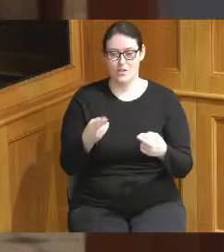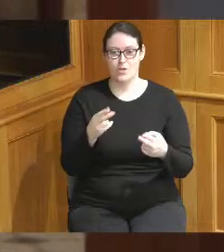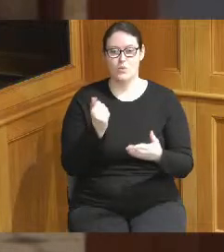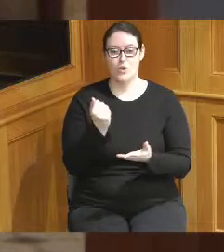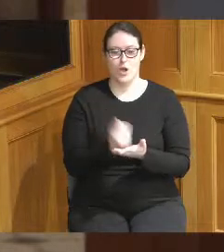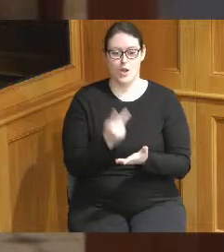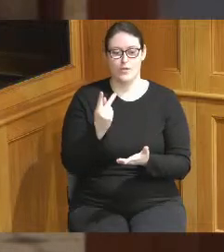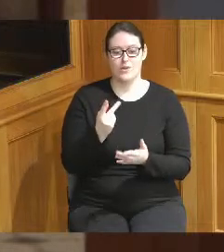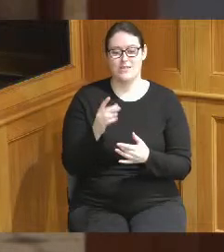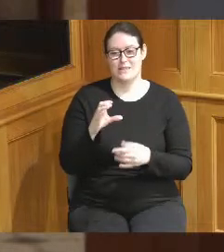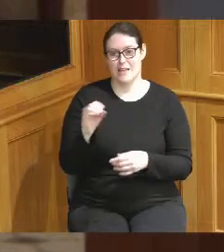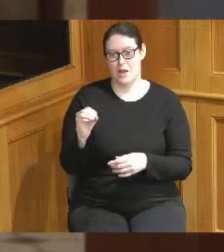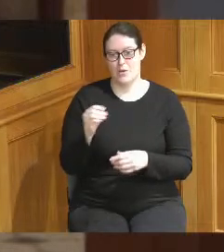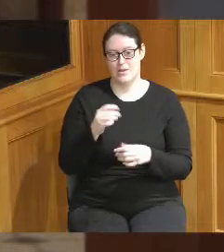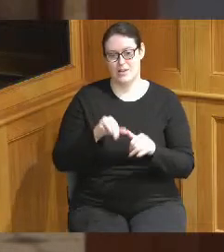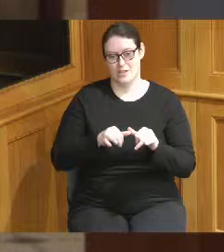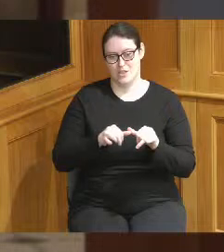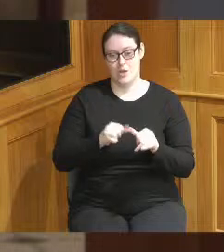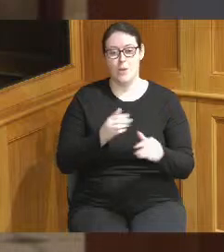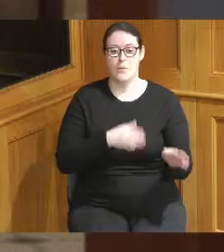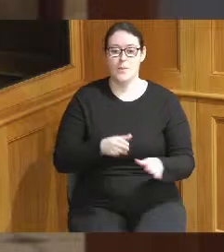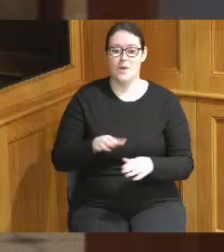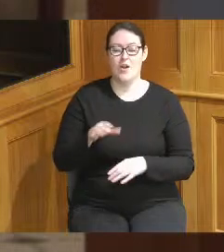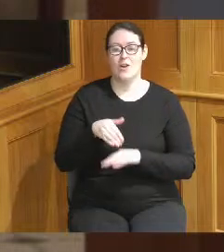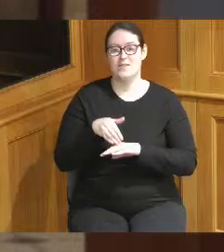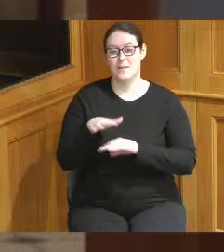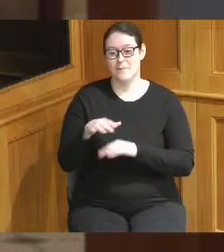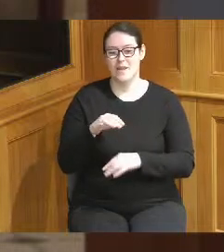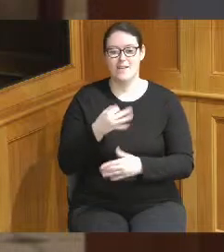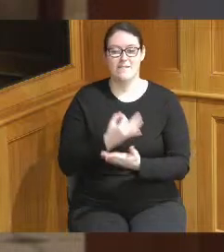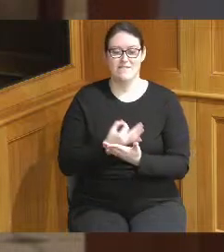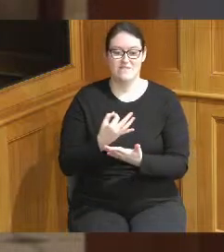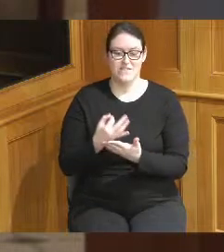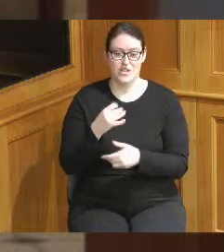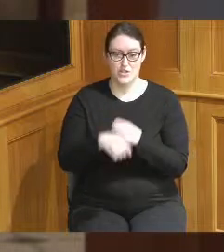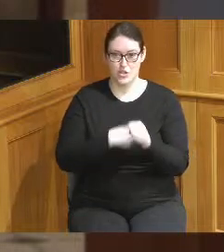girls and other women in the community know that those opportunities are available through Hamilton